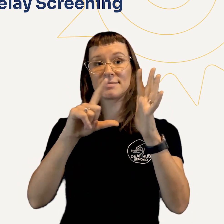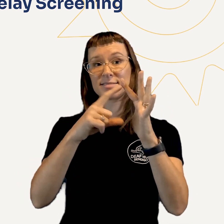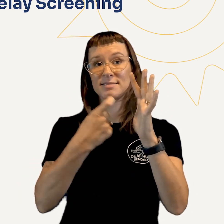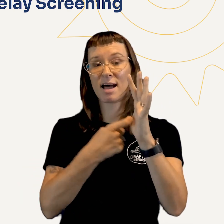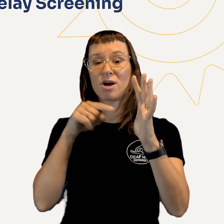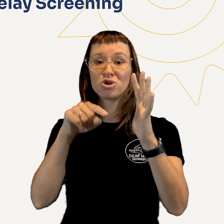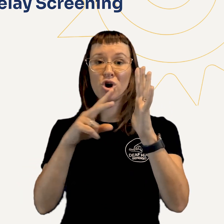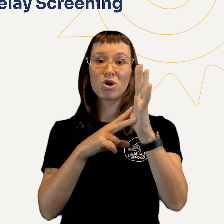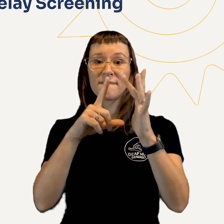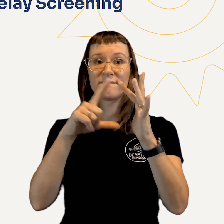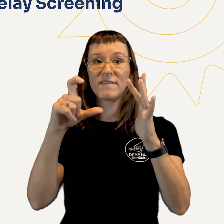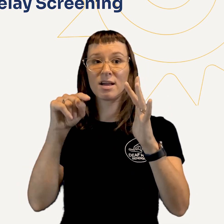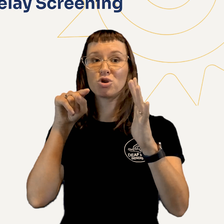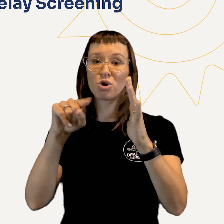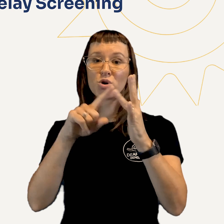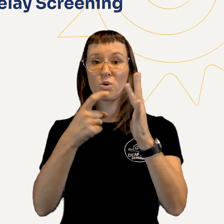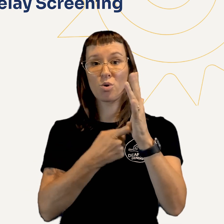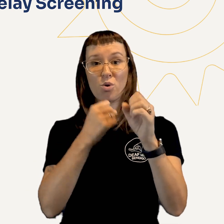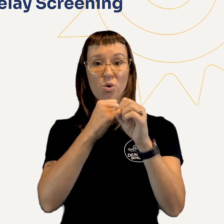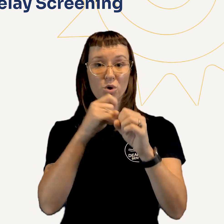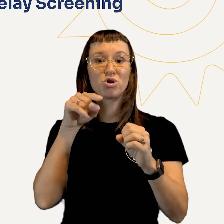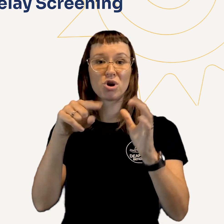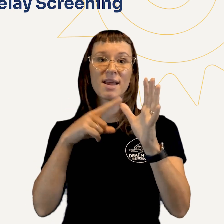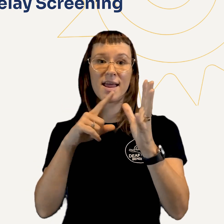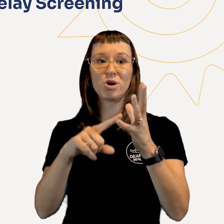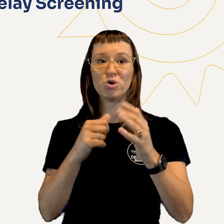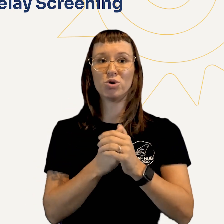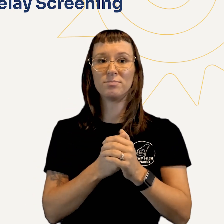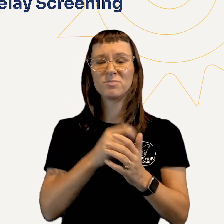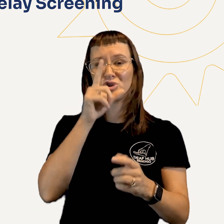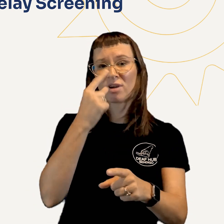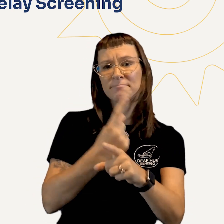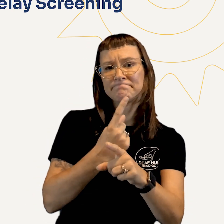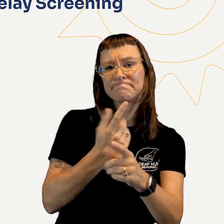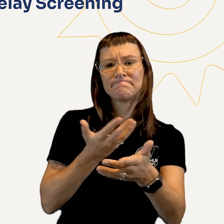Cancer Council who can assist in finding a female doctor or nurse that provides cervical screening.